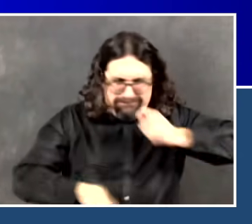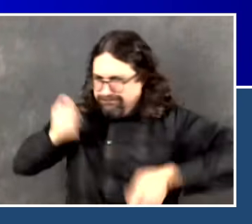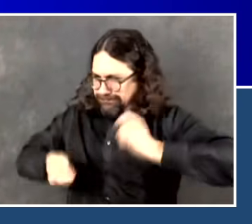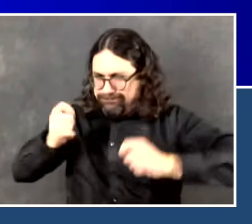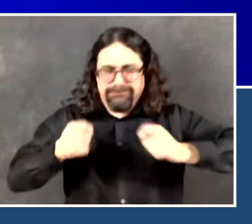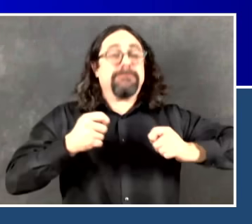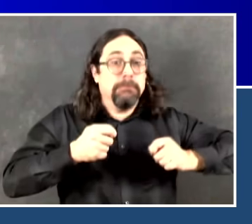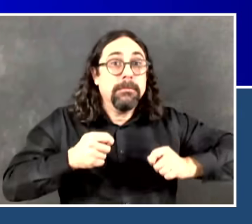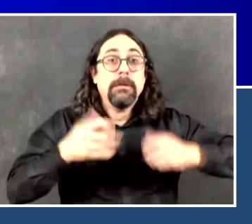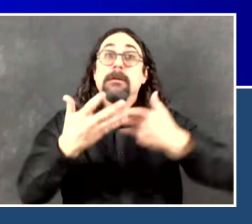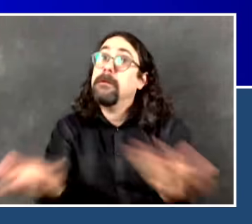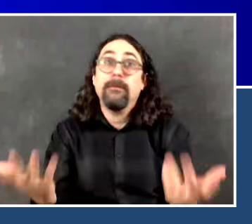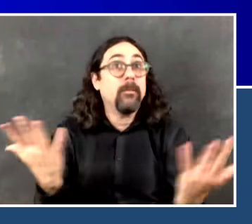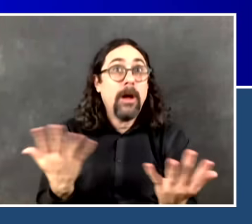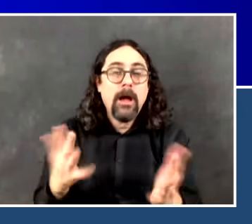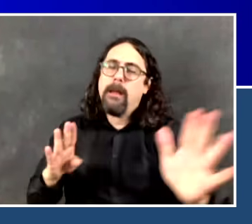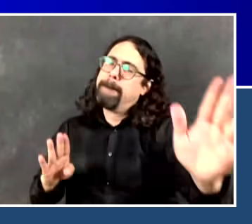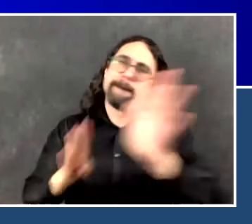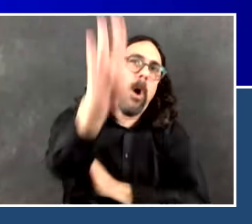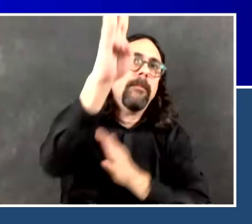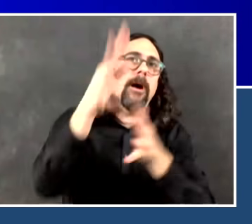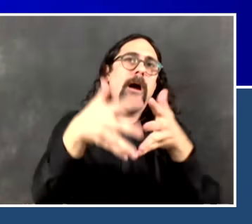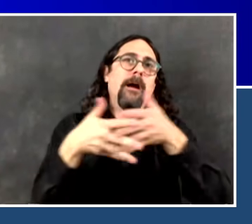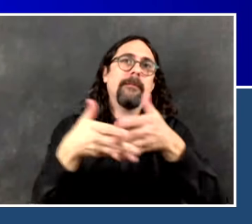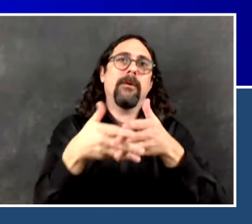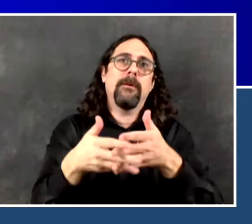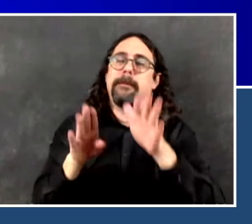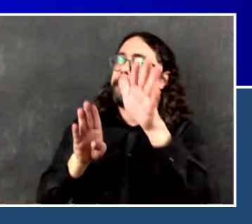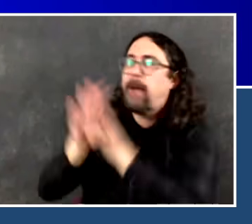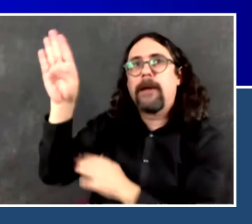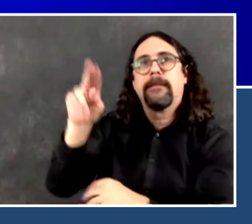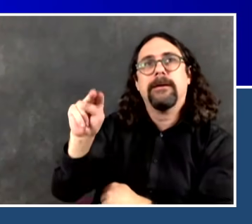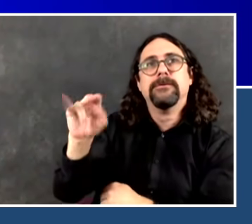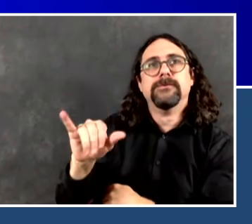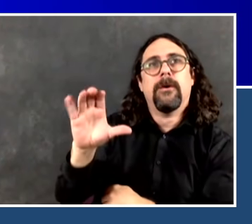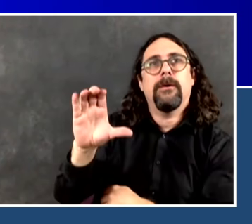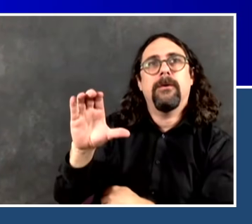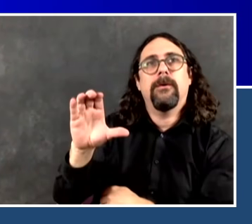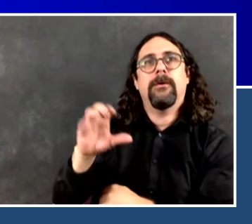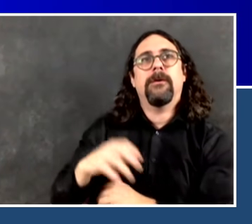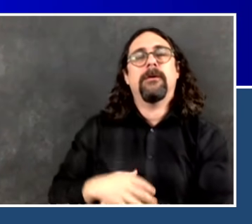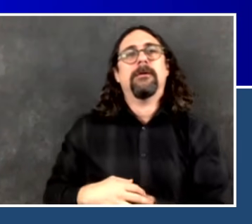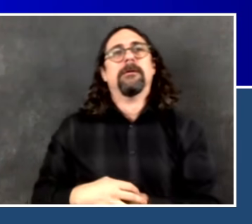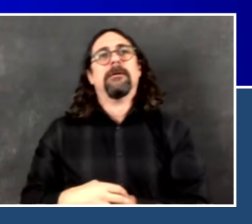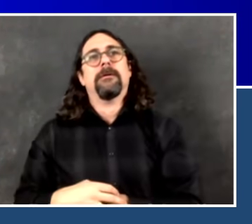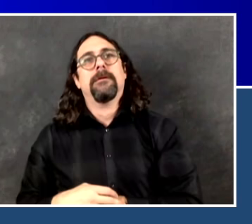THINGS THAT CAME FROM THAT NOBLE FITGH, LWEIVE WITH TODAY BECAUSE THE IDEAS